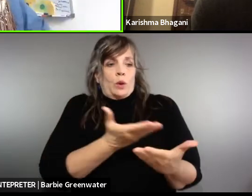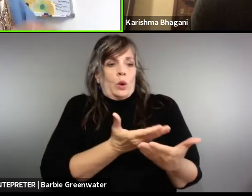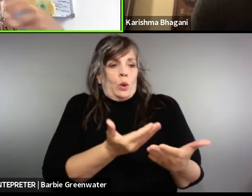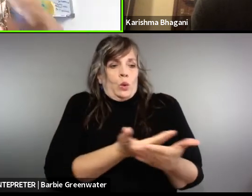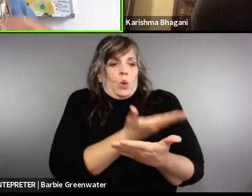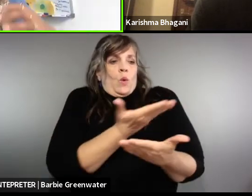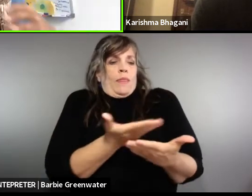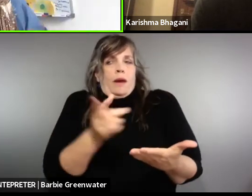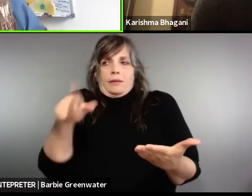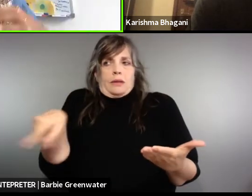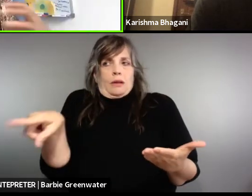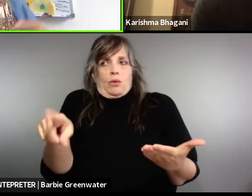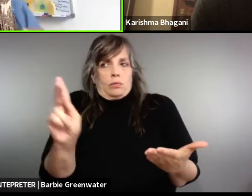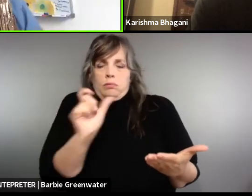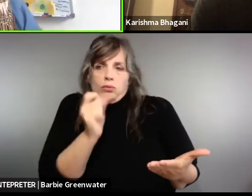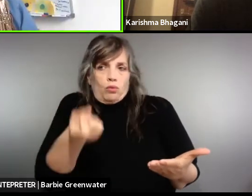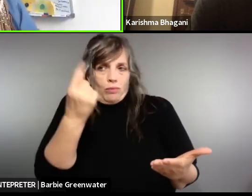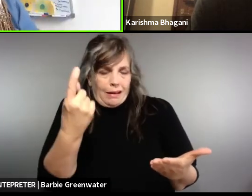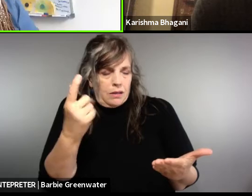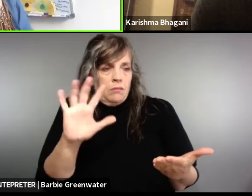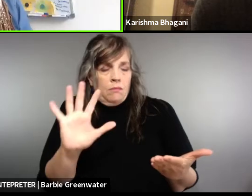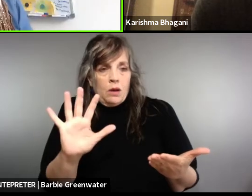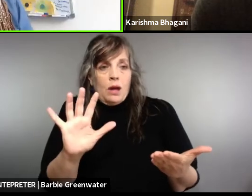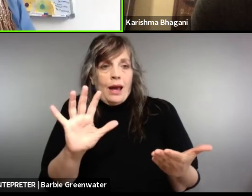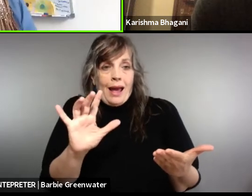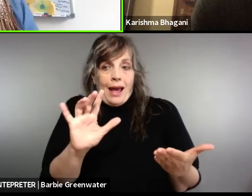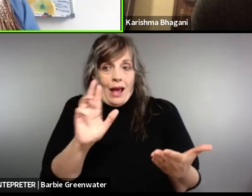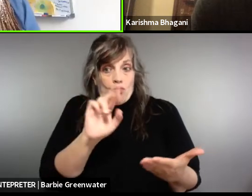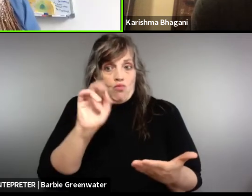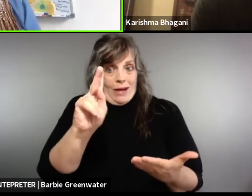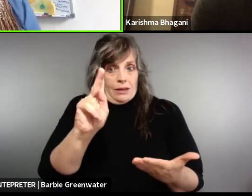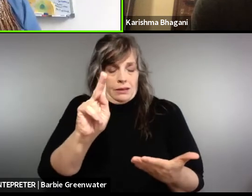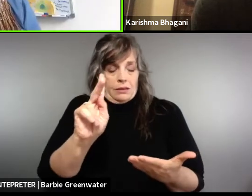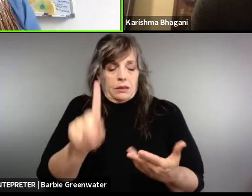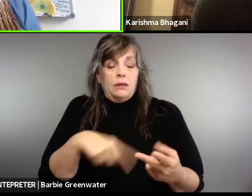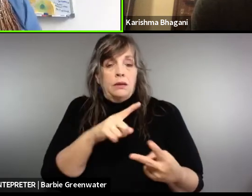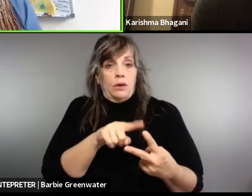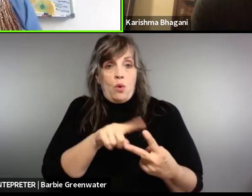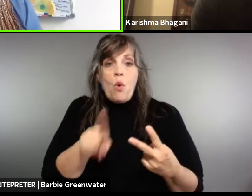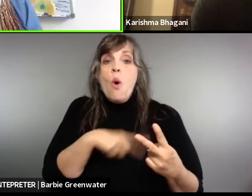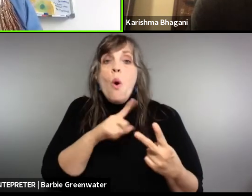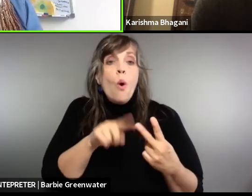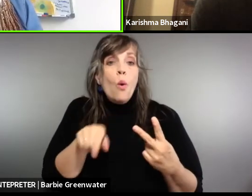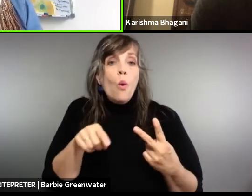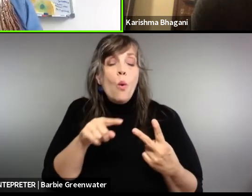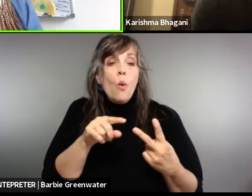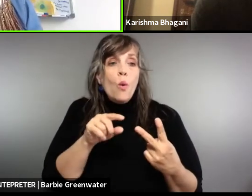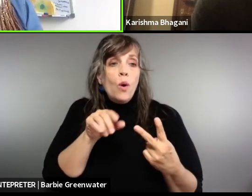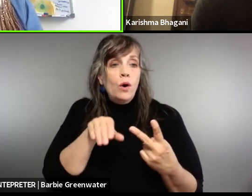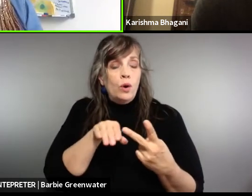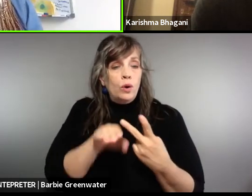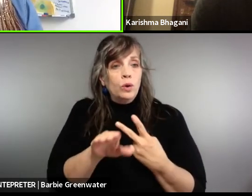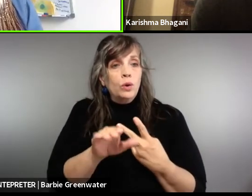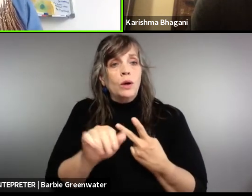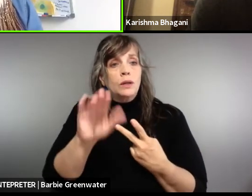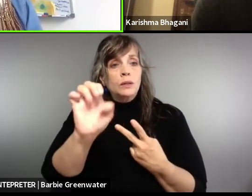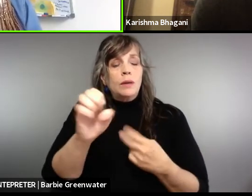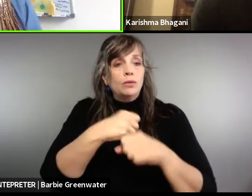and you're taking a bit of a risk or you're going into the space of making work that's within the canon